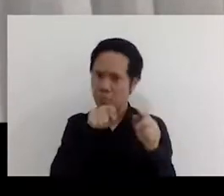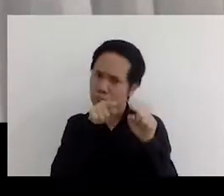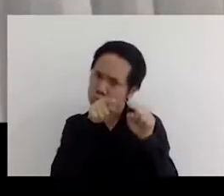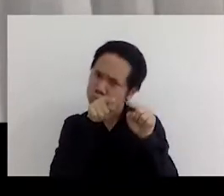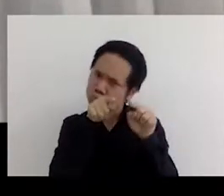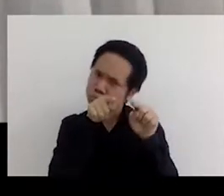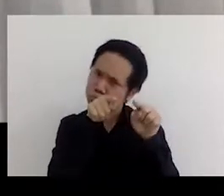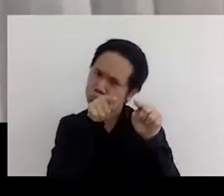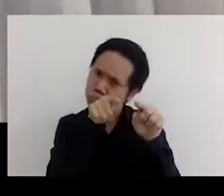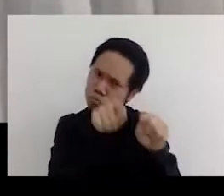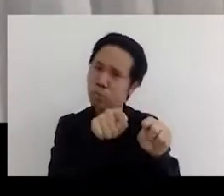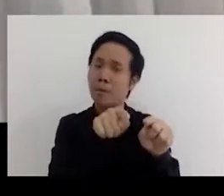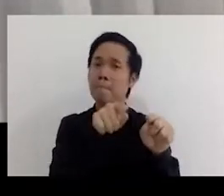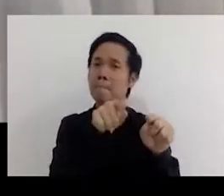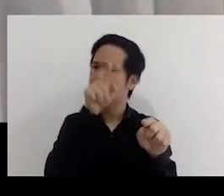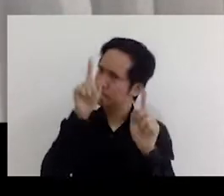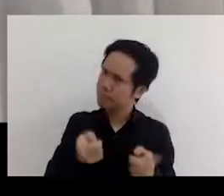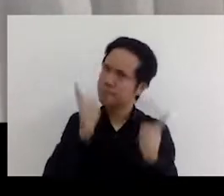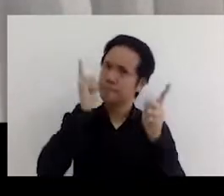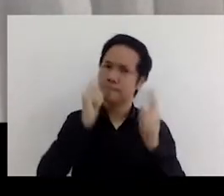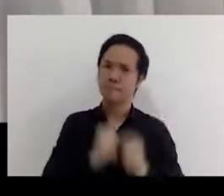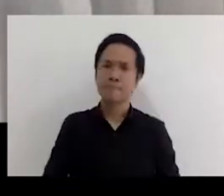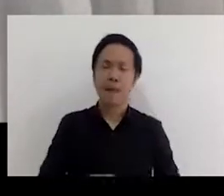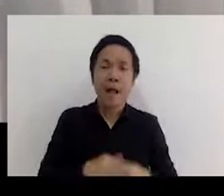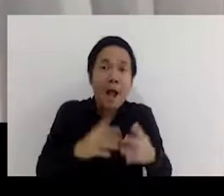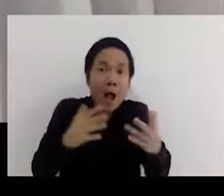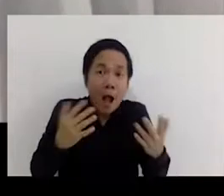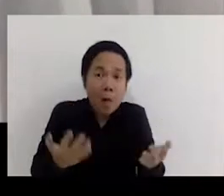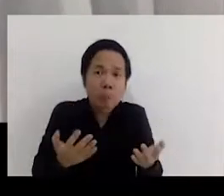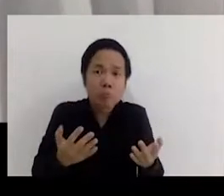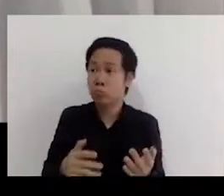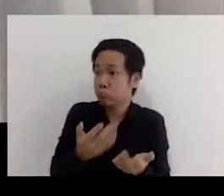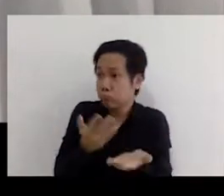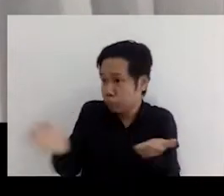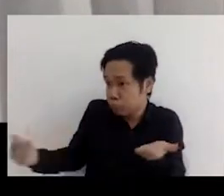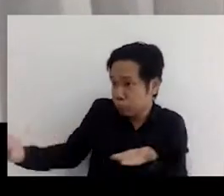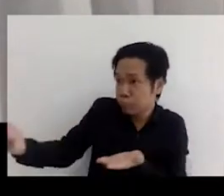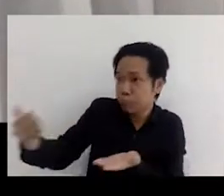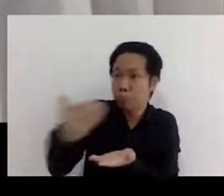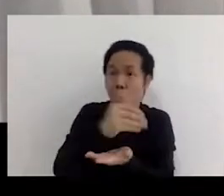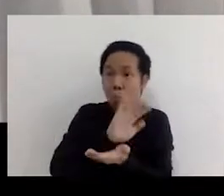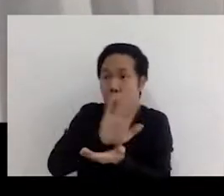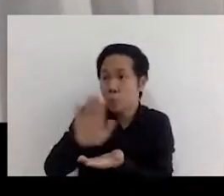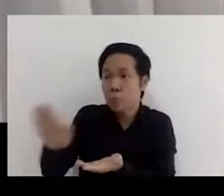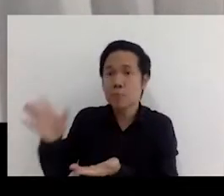And taking this experience, it is important to